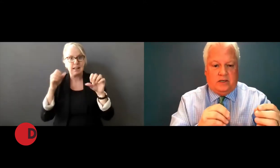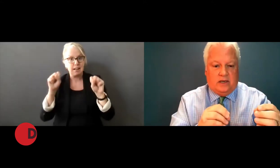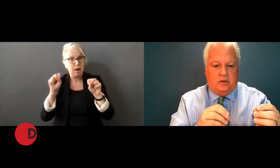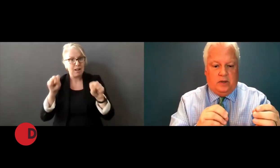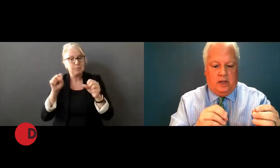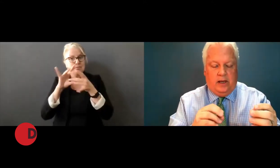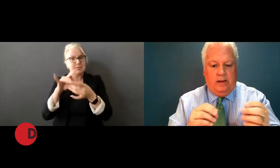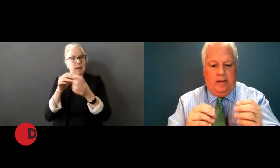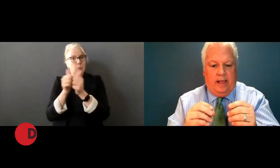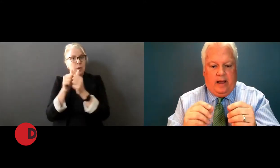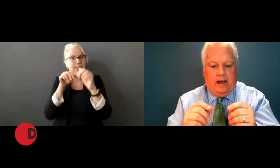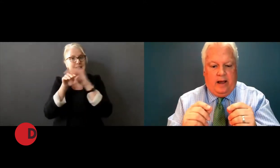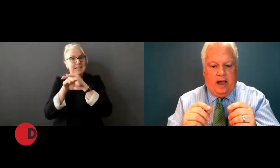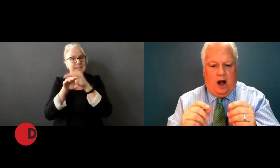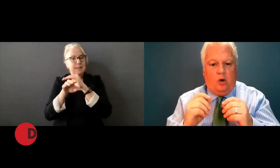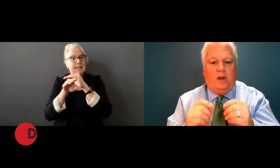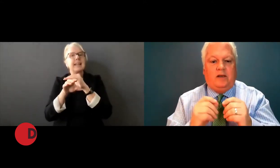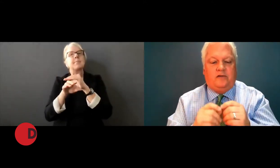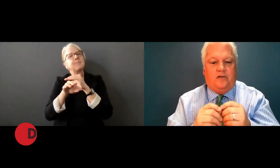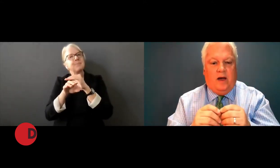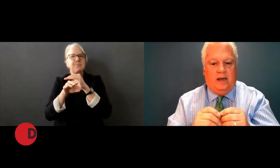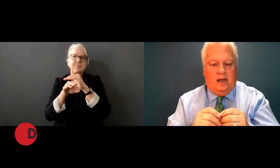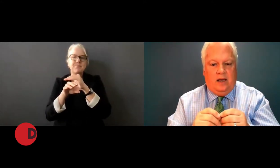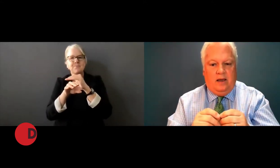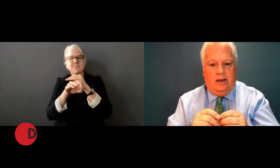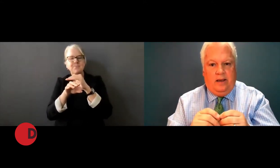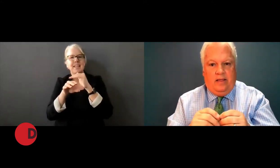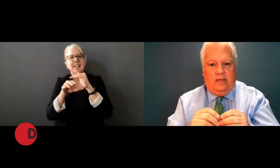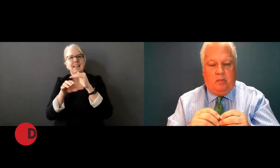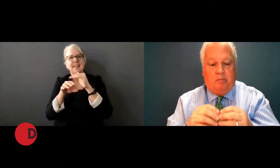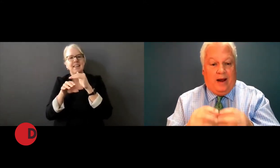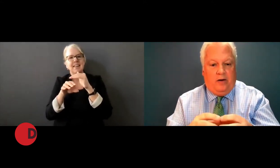is that standards related to accessibility...